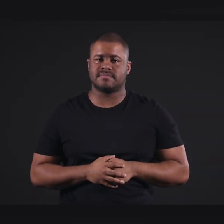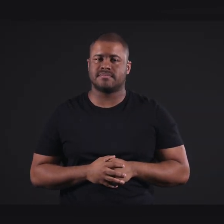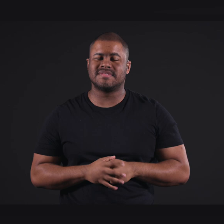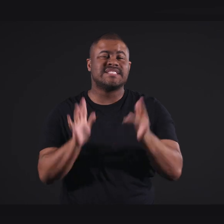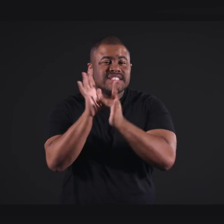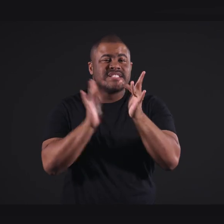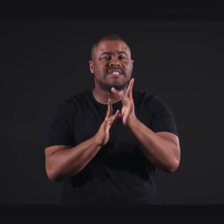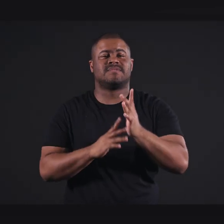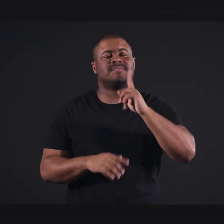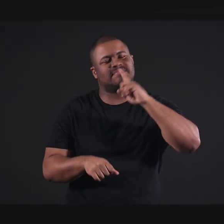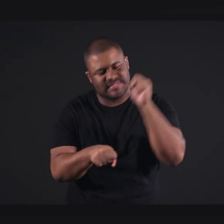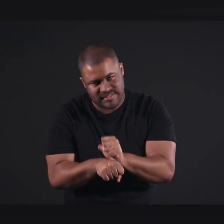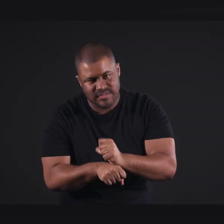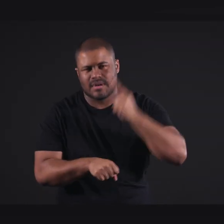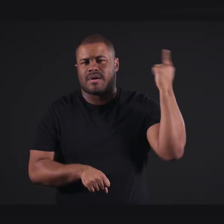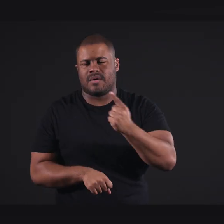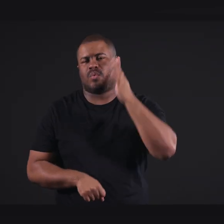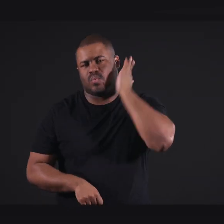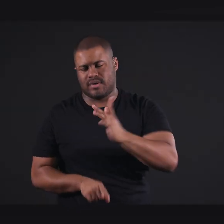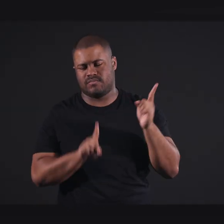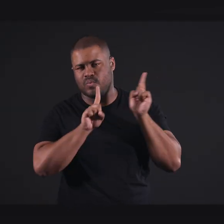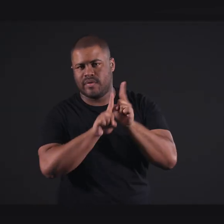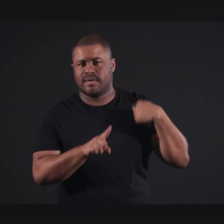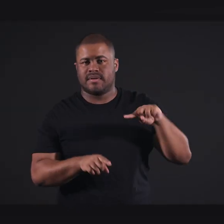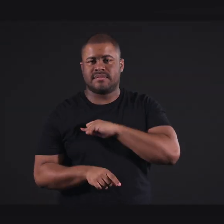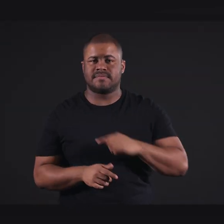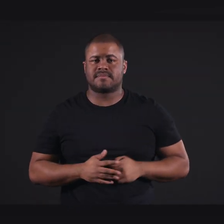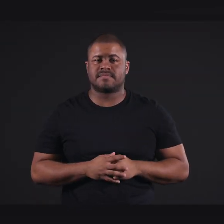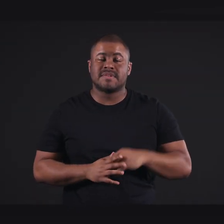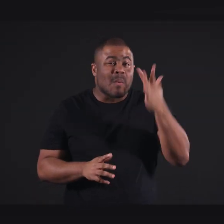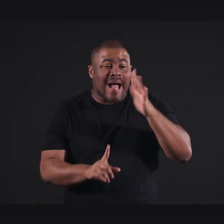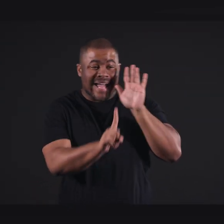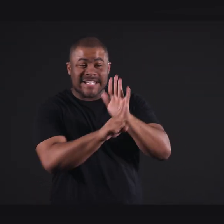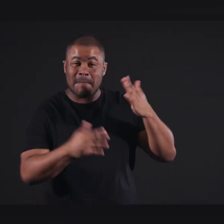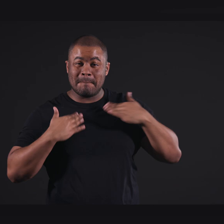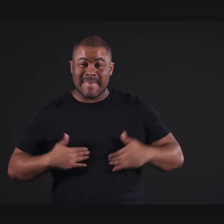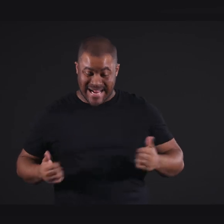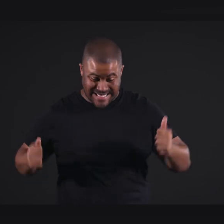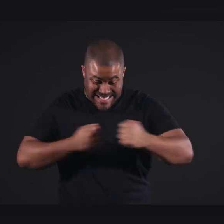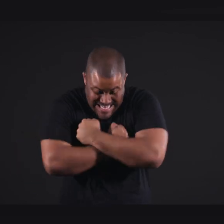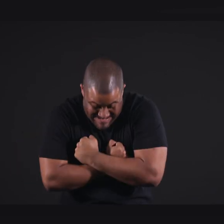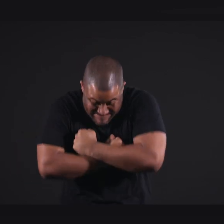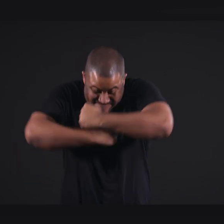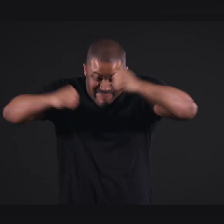Jesus was and is and will be with us because as his body was opened.